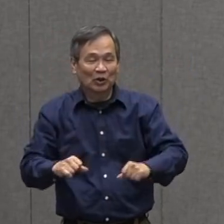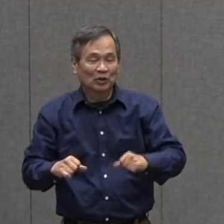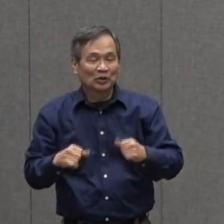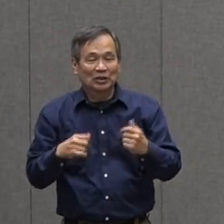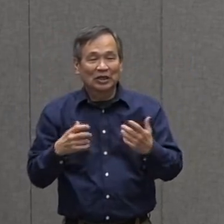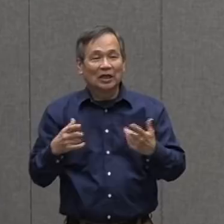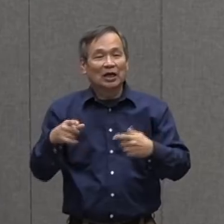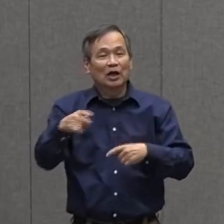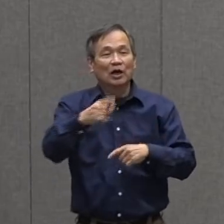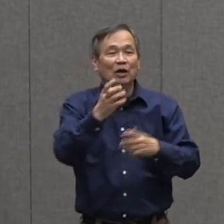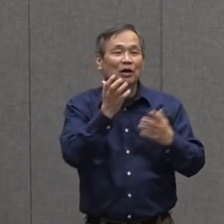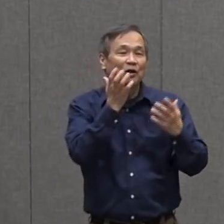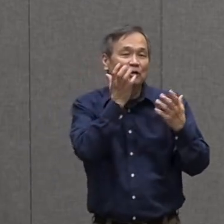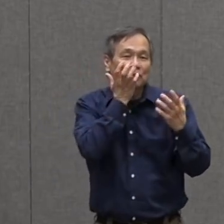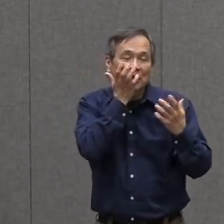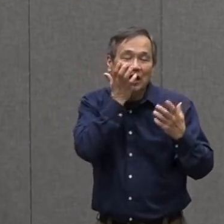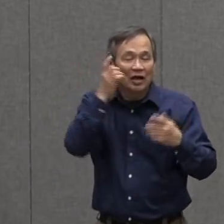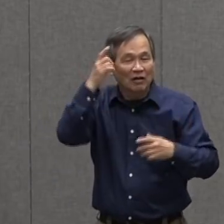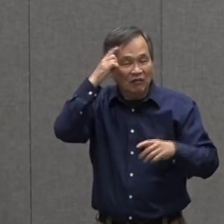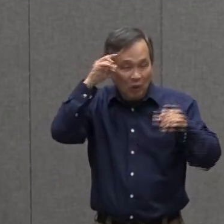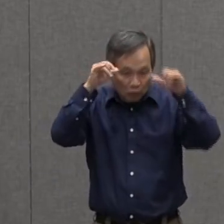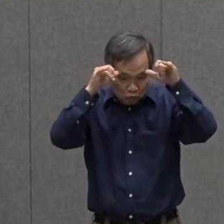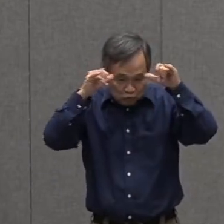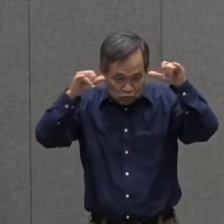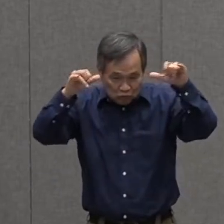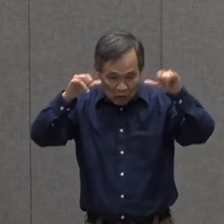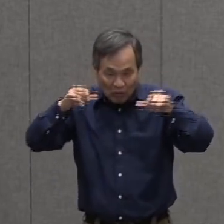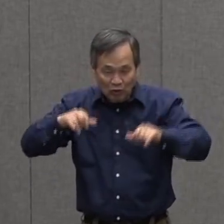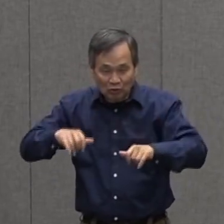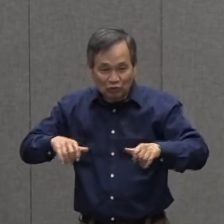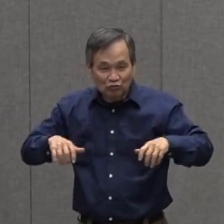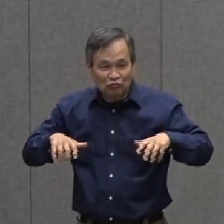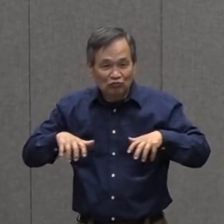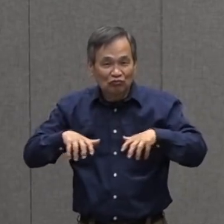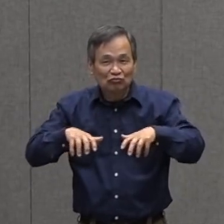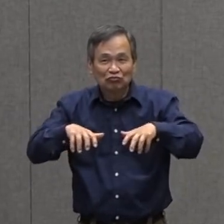"and grass for the herdsmen to pasture their cows on."